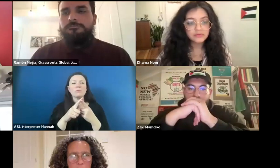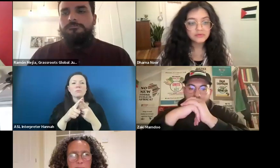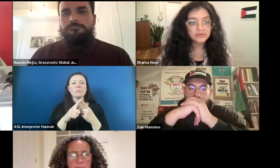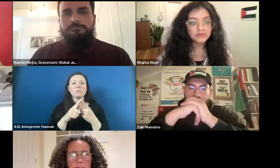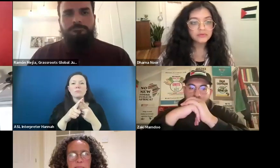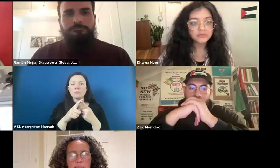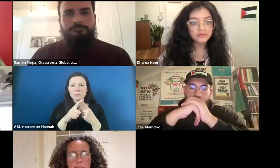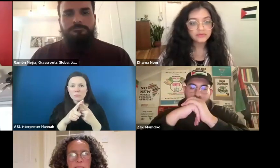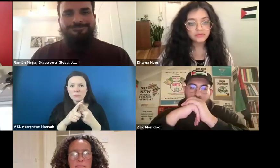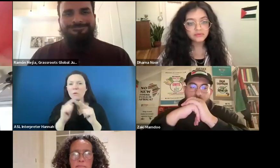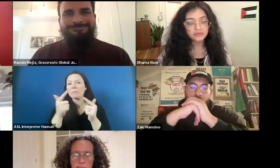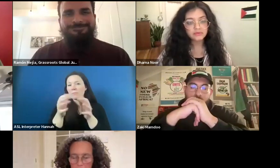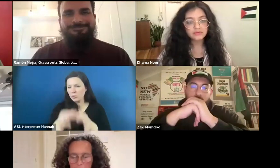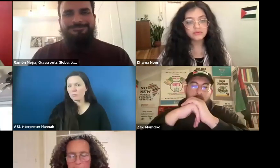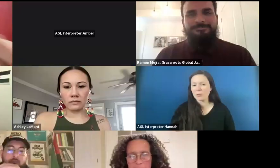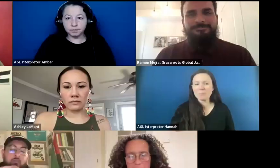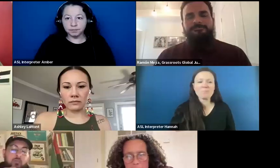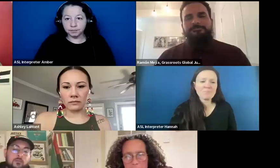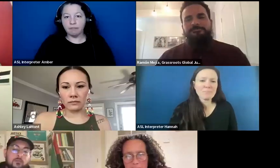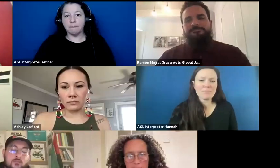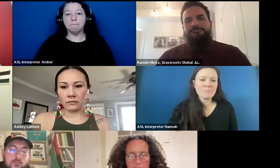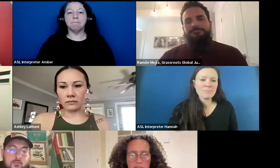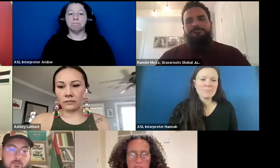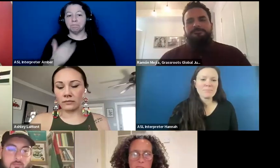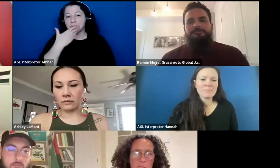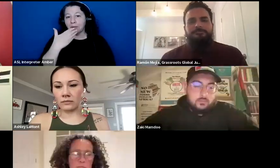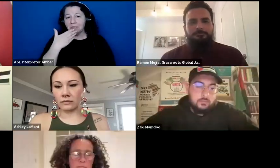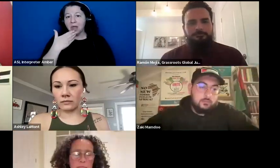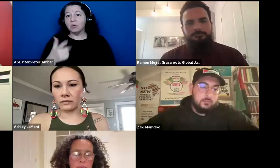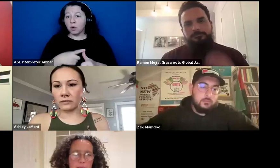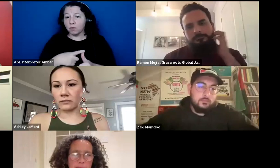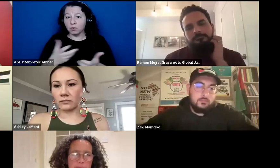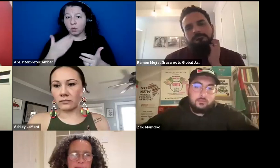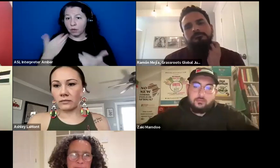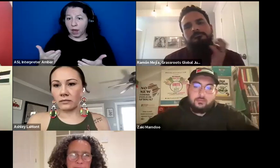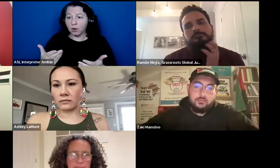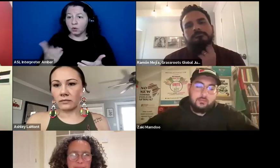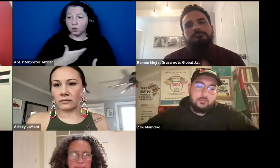Thank you, Dharna. And first off, thank you to our speakers as well,